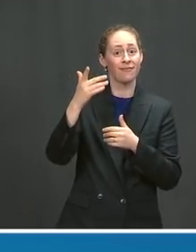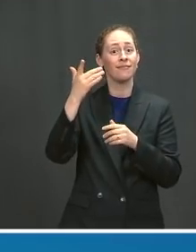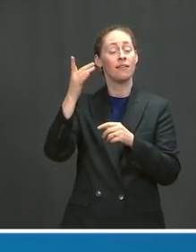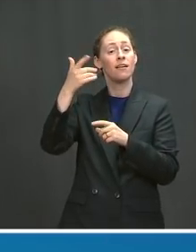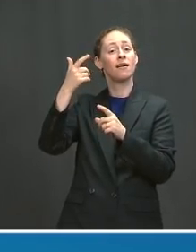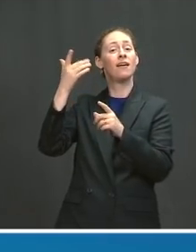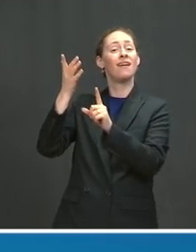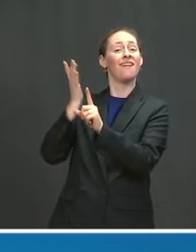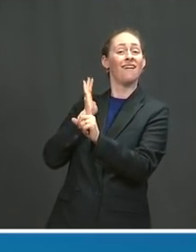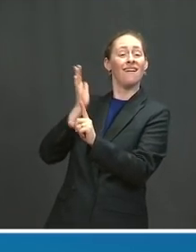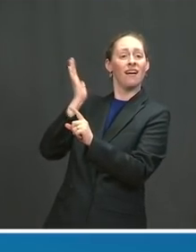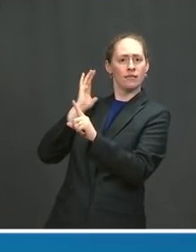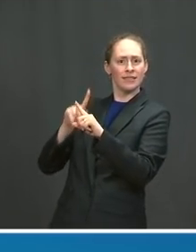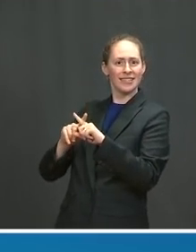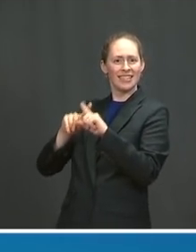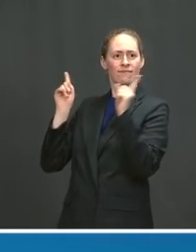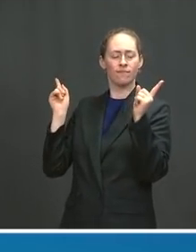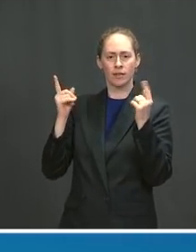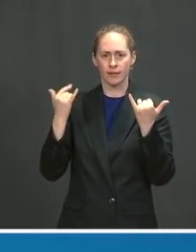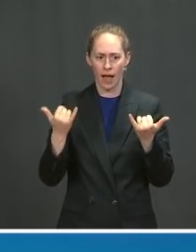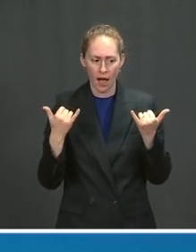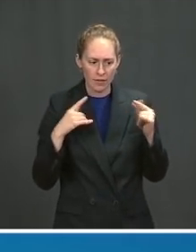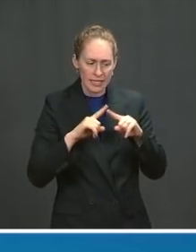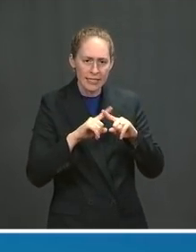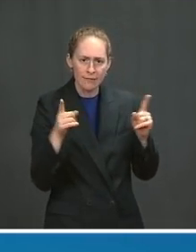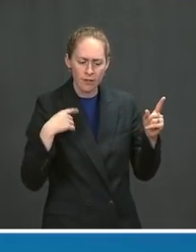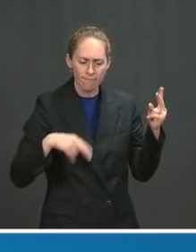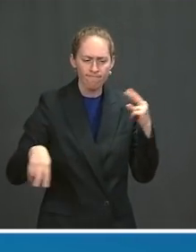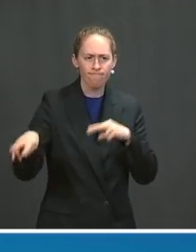So the challenge now, the challenge before us now